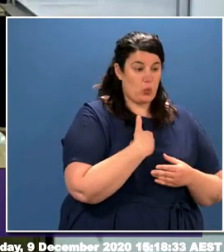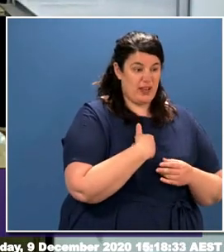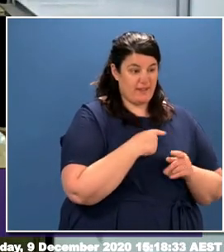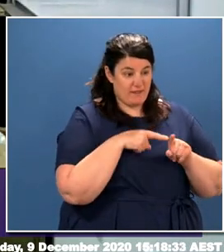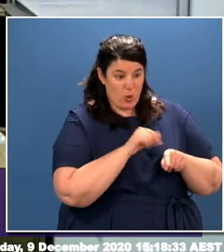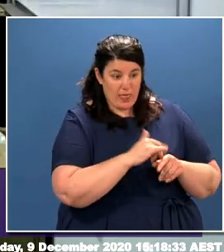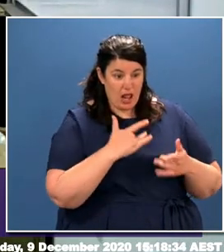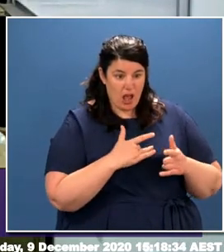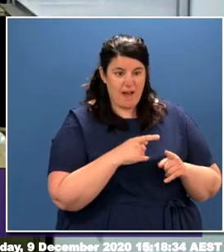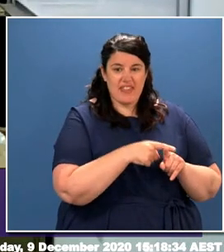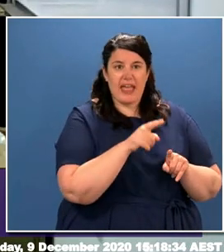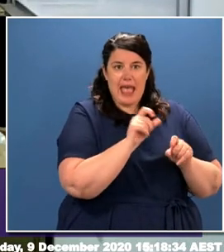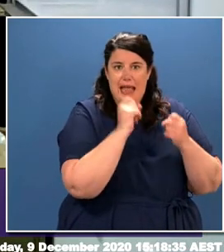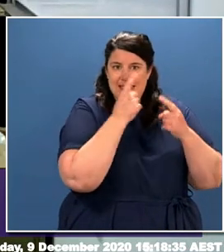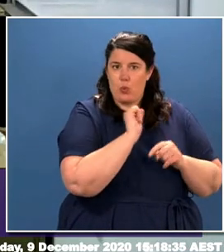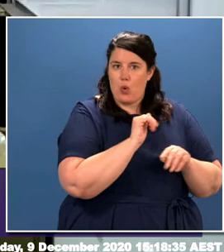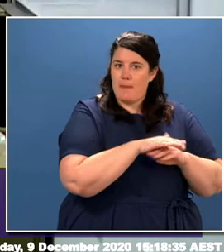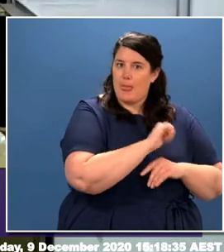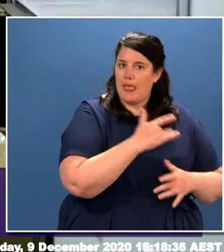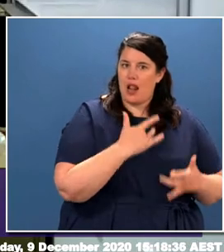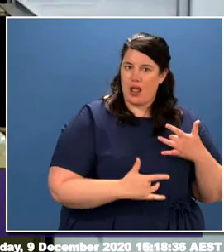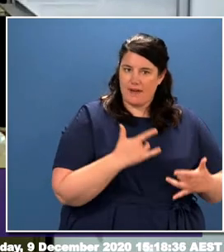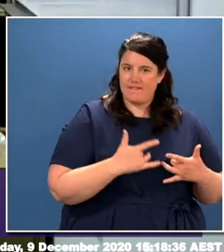That's really important because we all know what we experience can be different